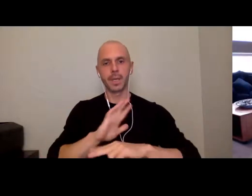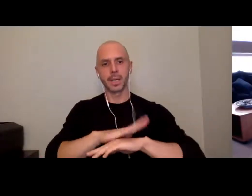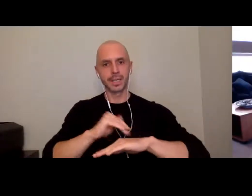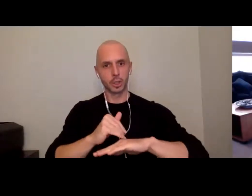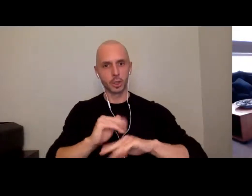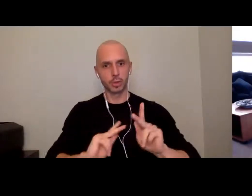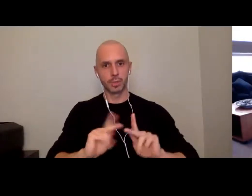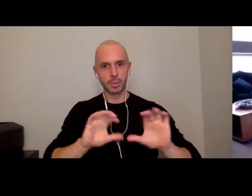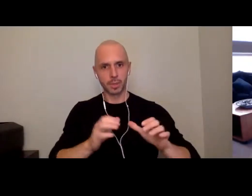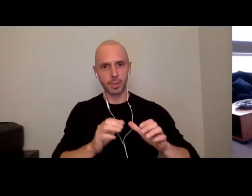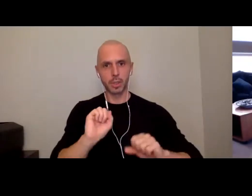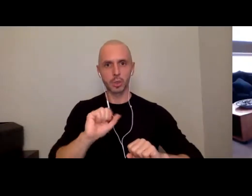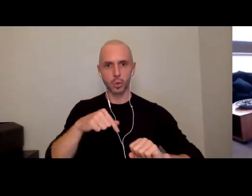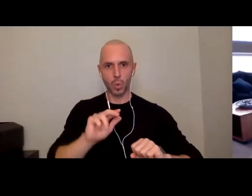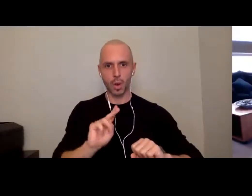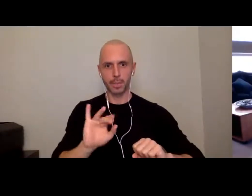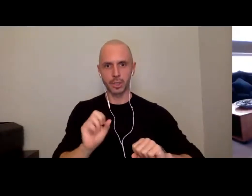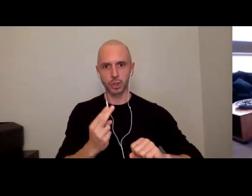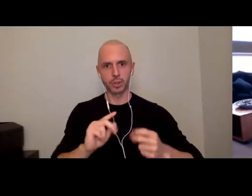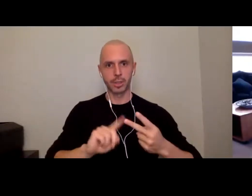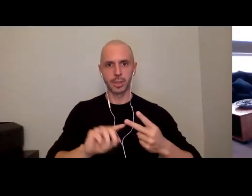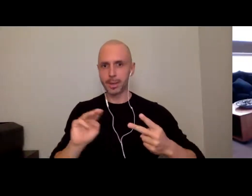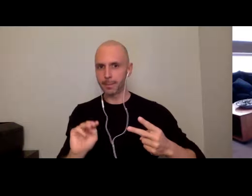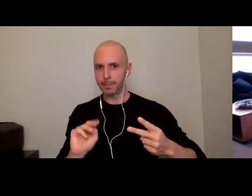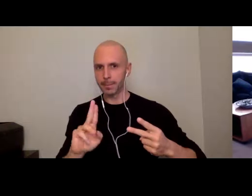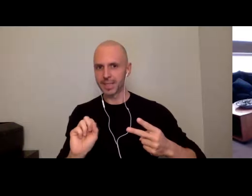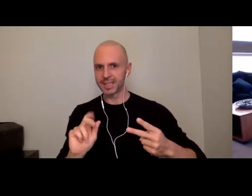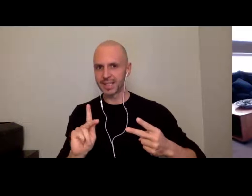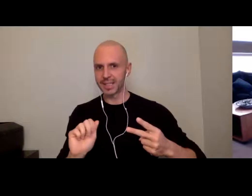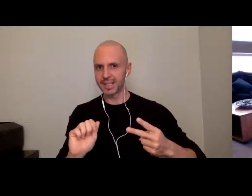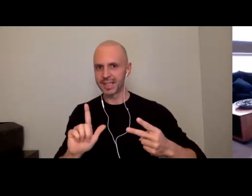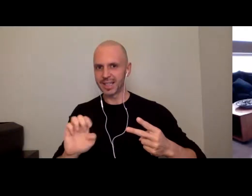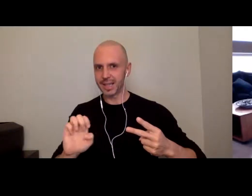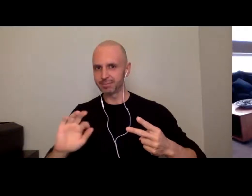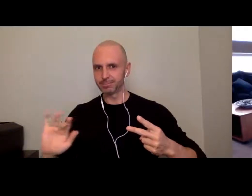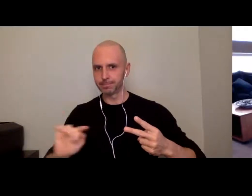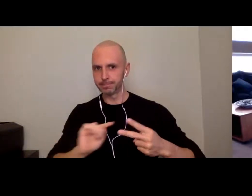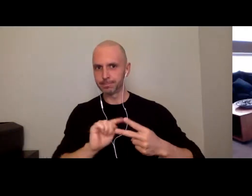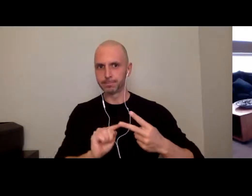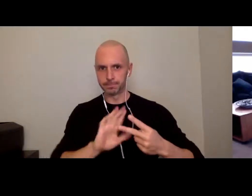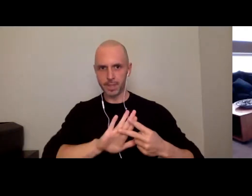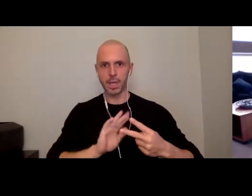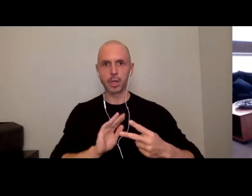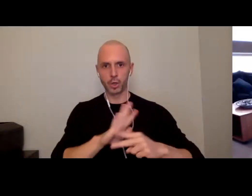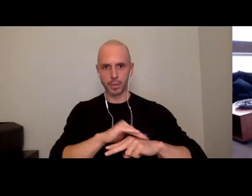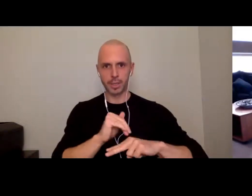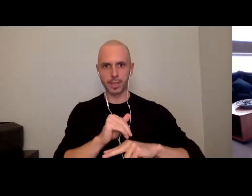i'm of course grateful for this award that has as a result we'll give an artist talk this evening